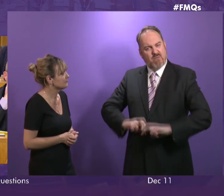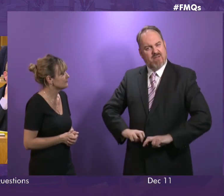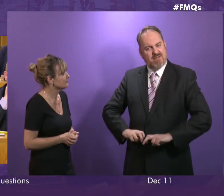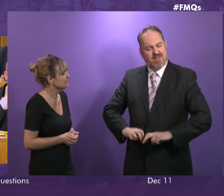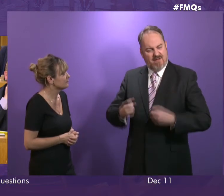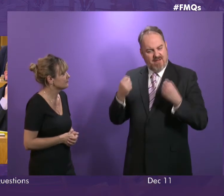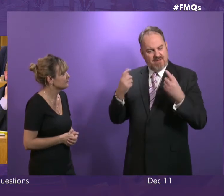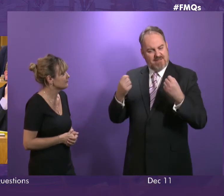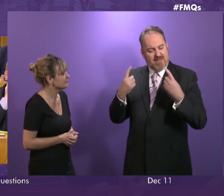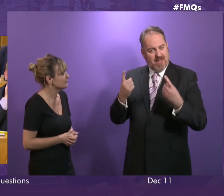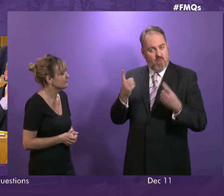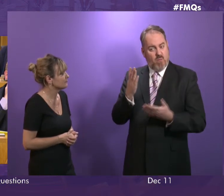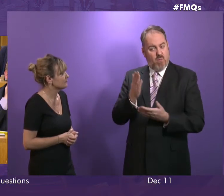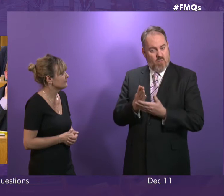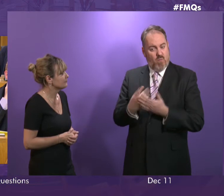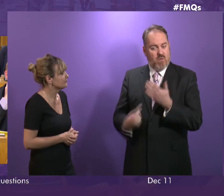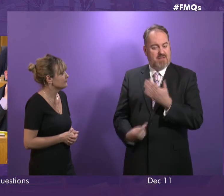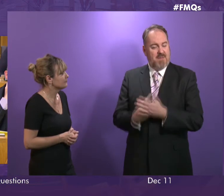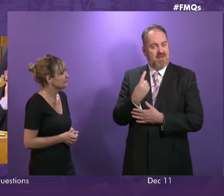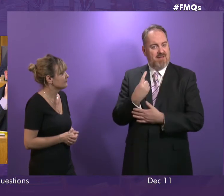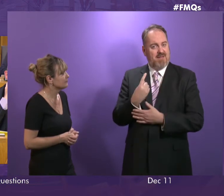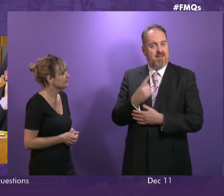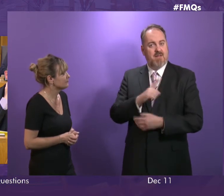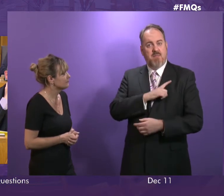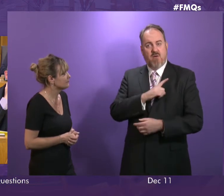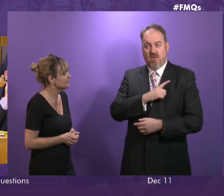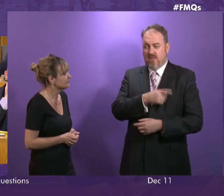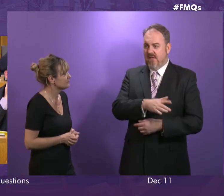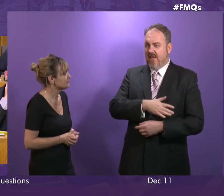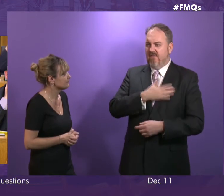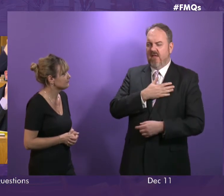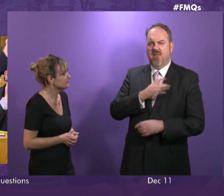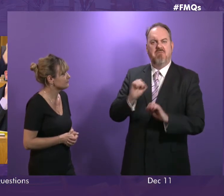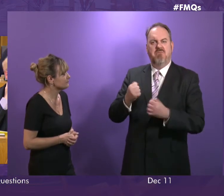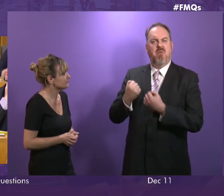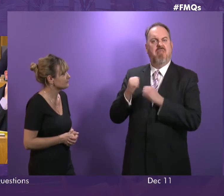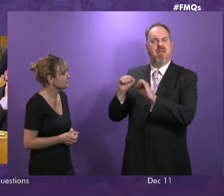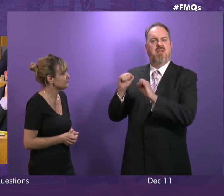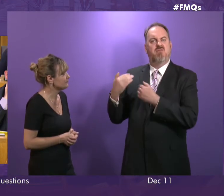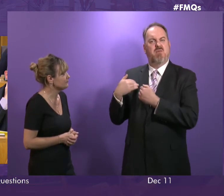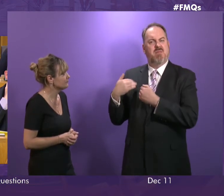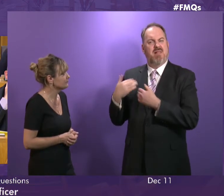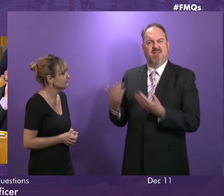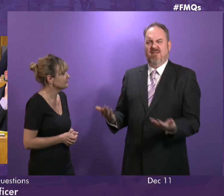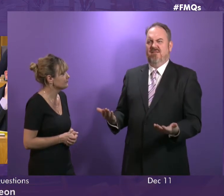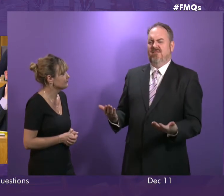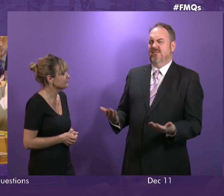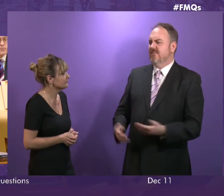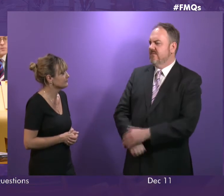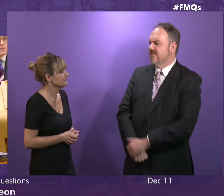and Skills Committee has repeatedly asked it to do so, it has, for some reason, believed that that is not its responsibility.